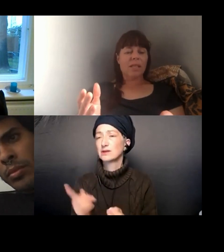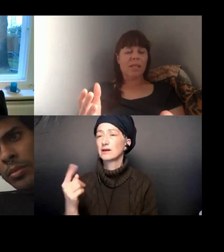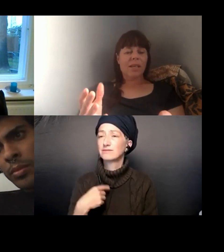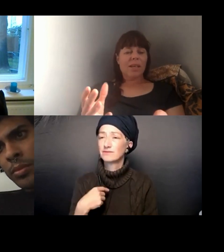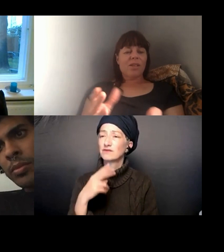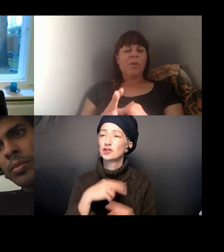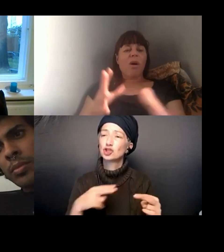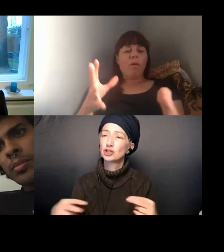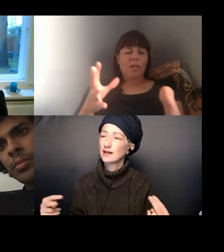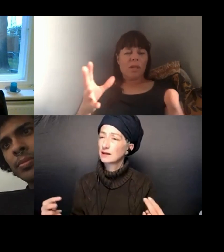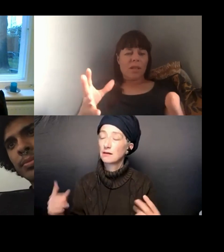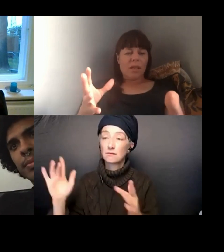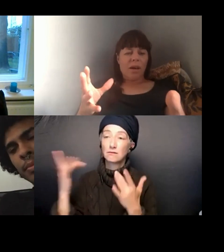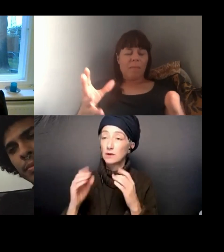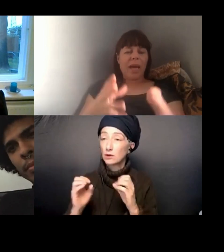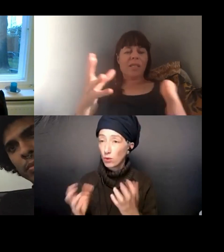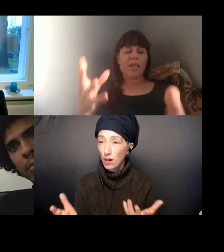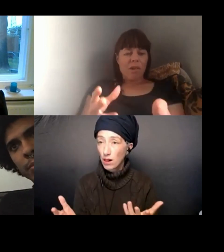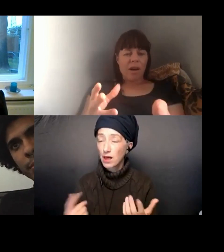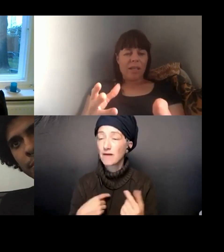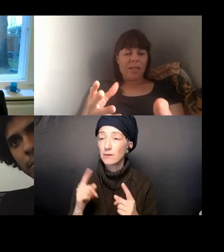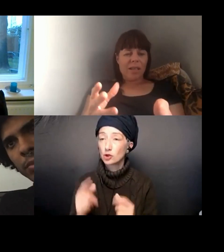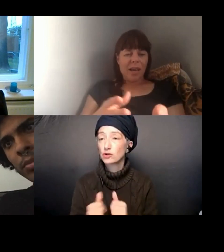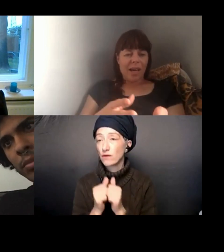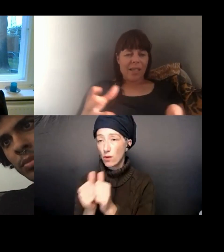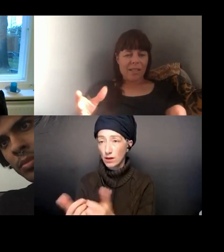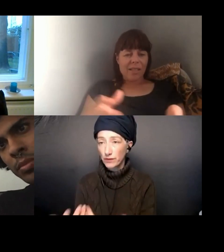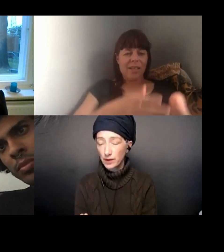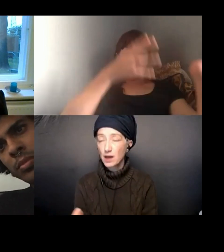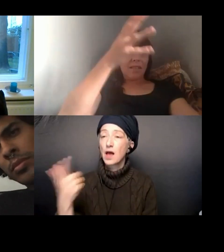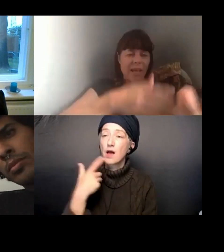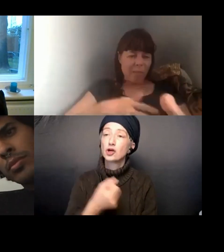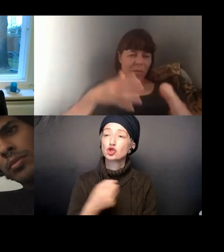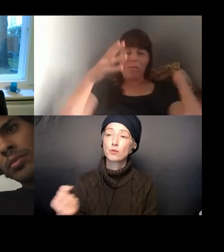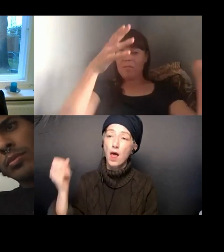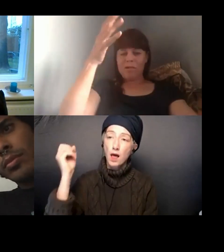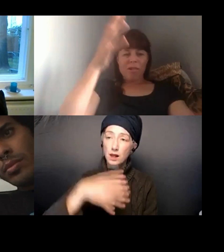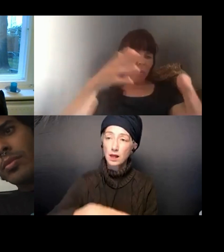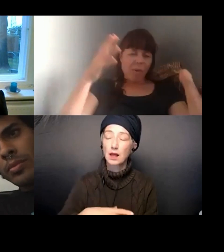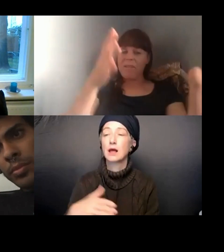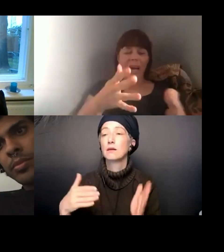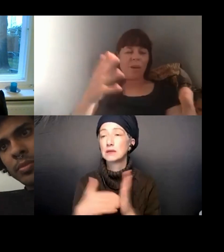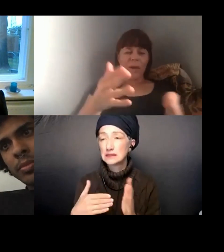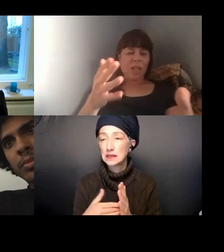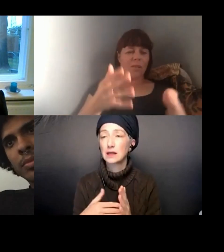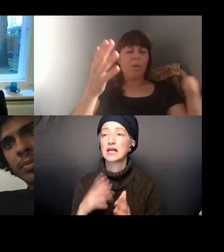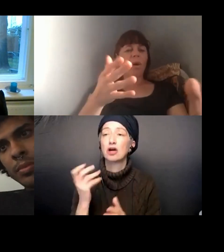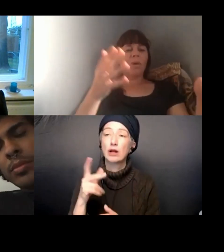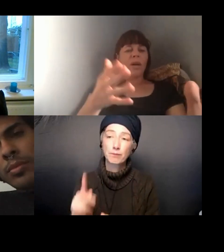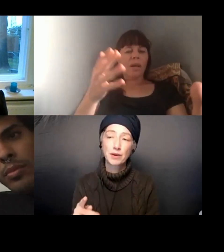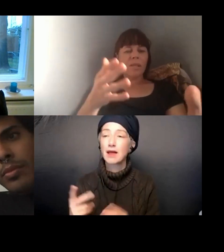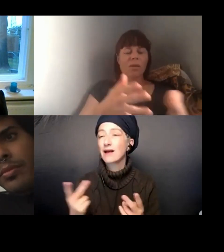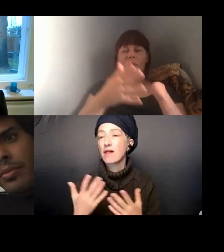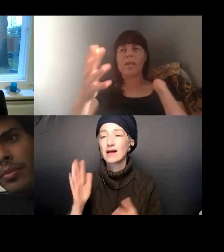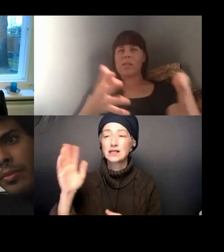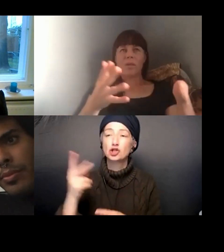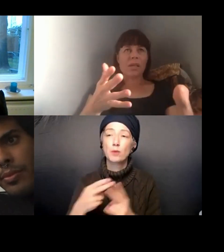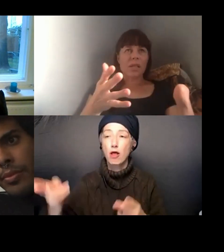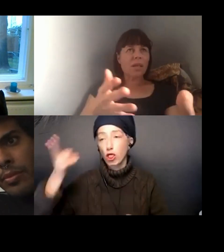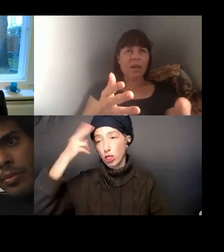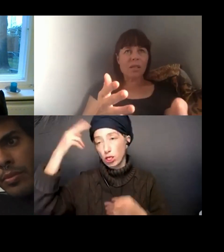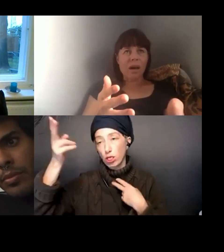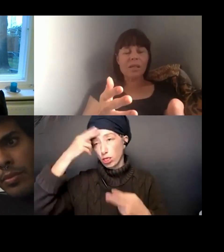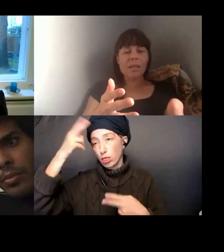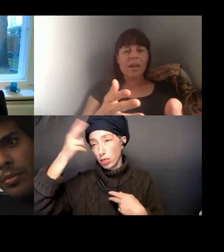So we are often categorized as disabled, crip, whatever language gets put on us or is used to discuss us.